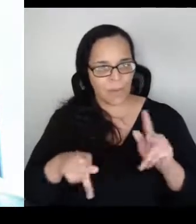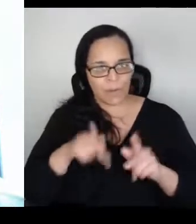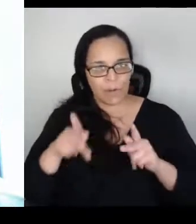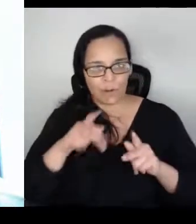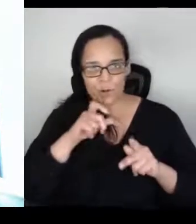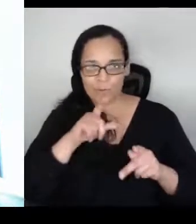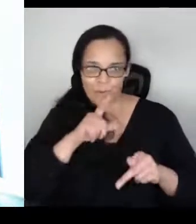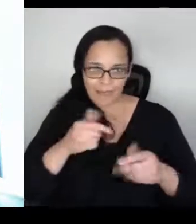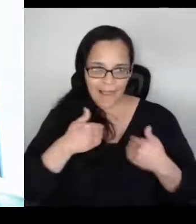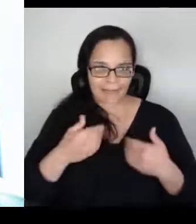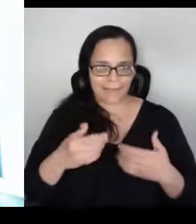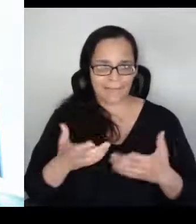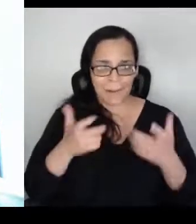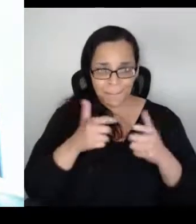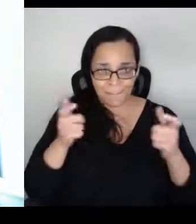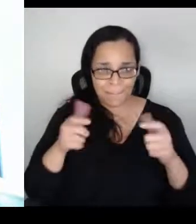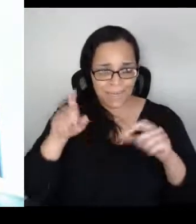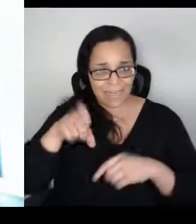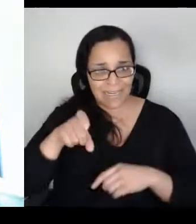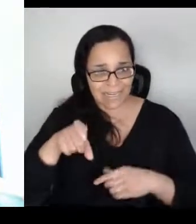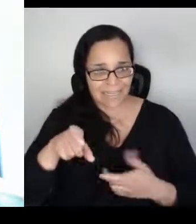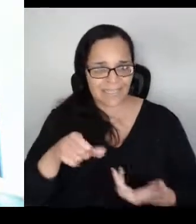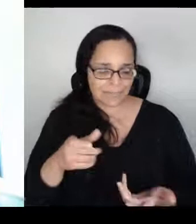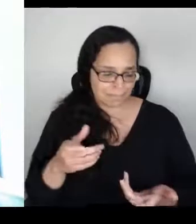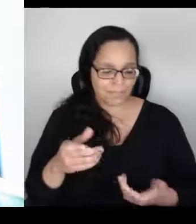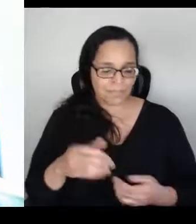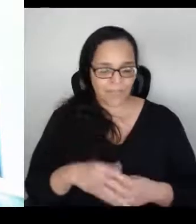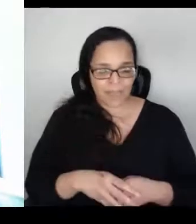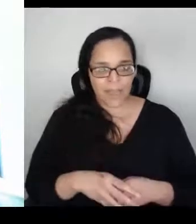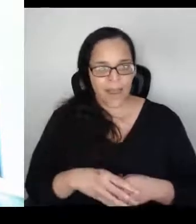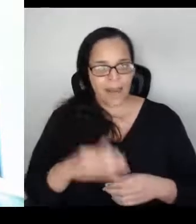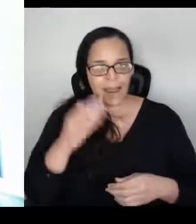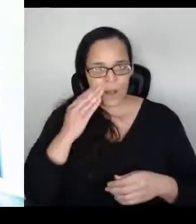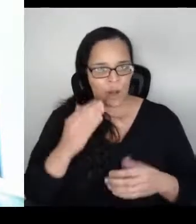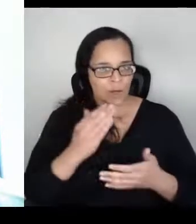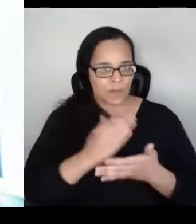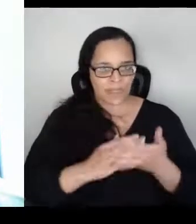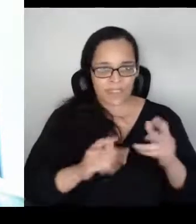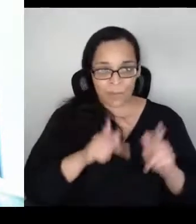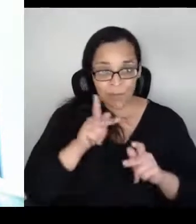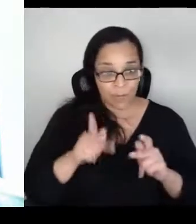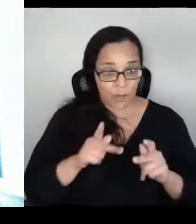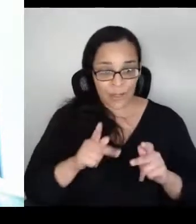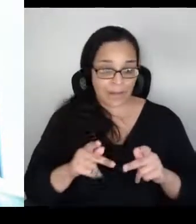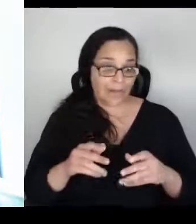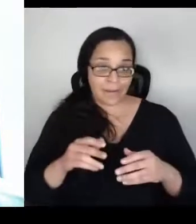that people being placed in buses or being moved around the country in such a vulnerable state